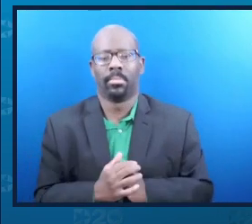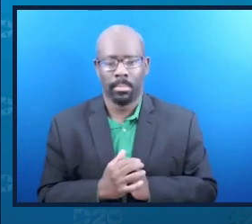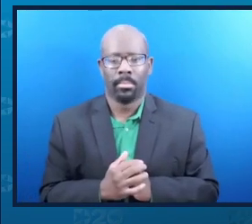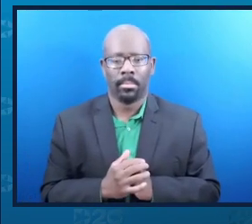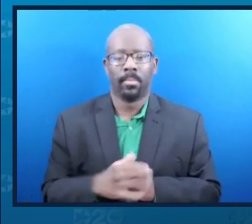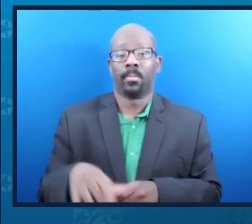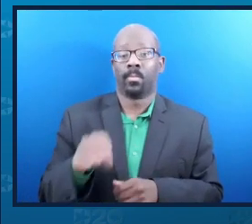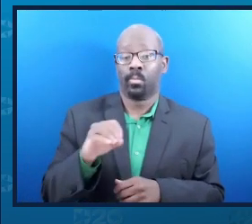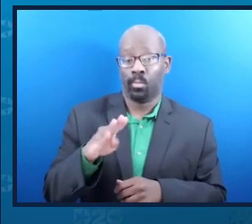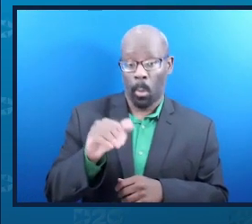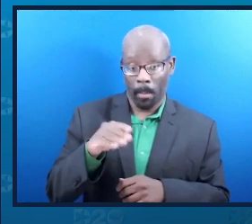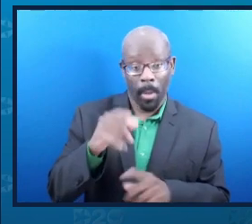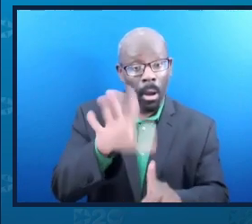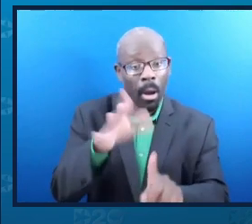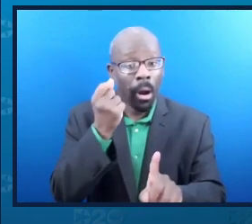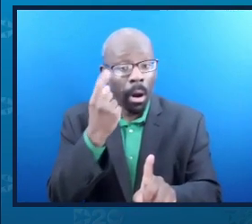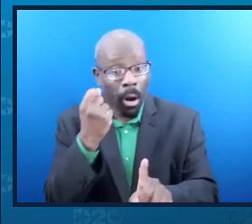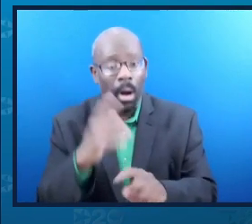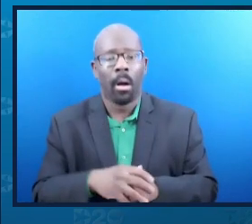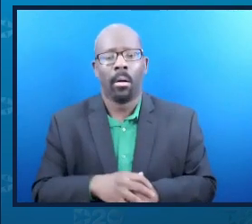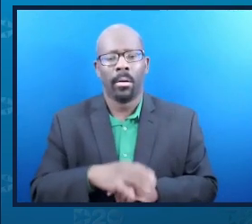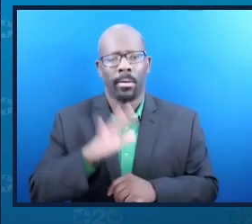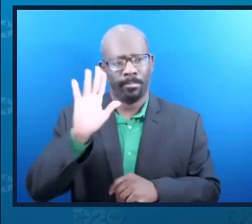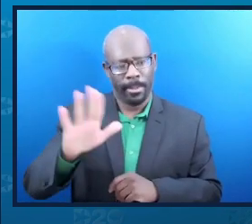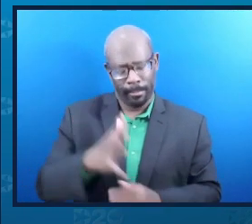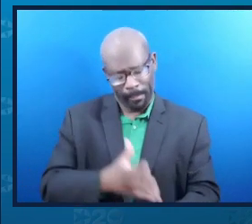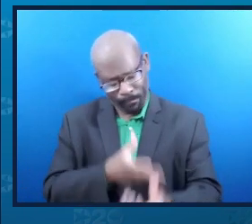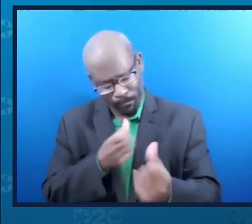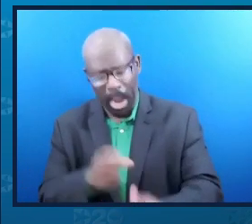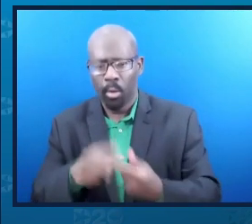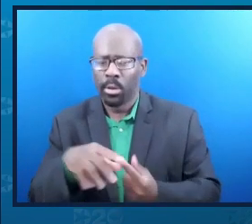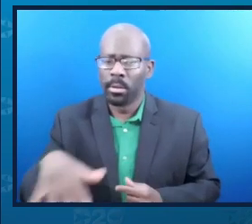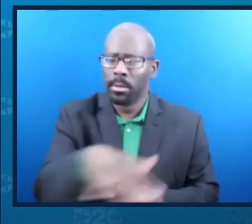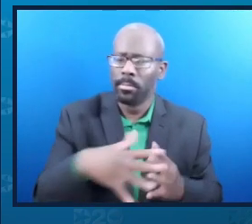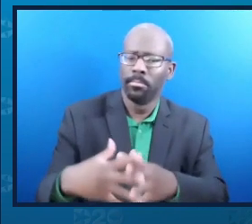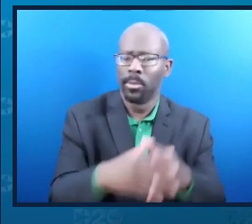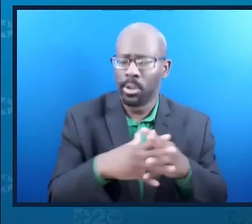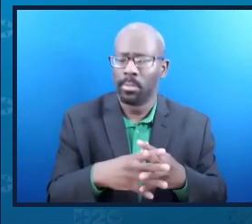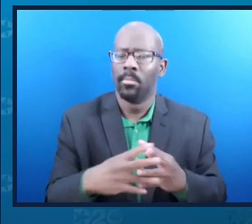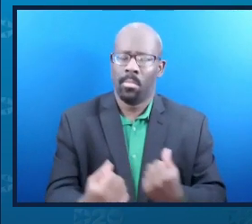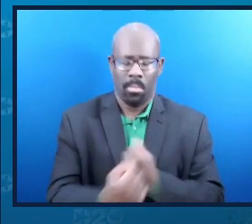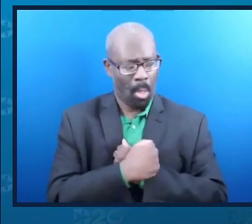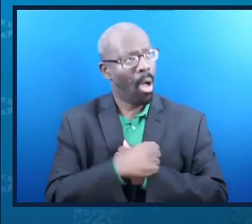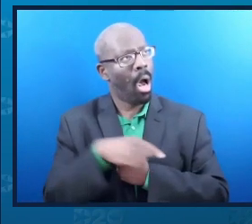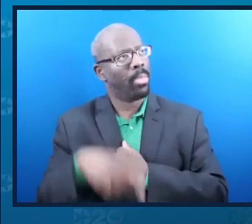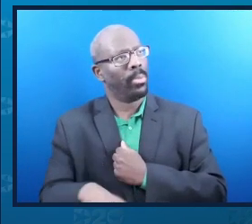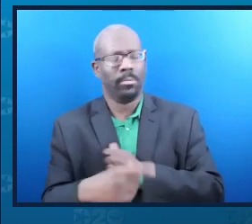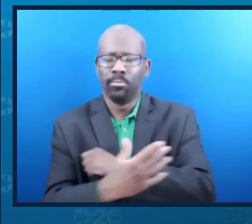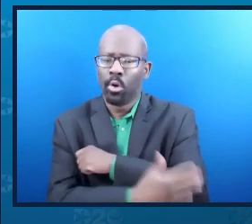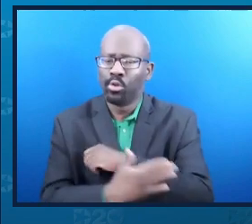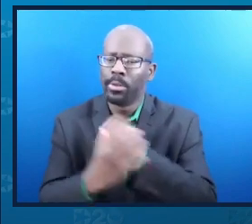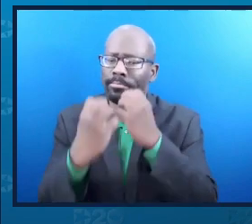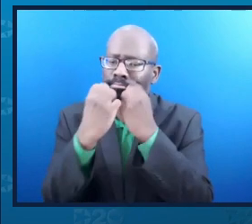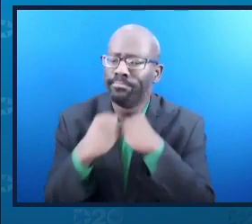FELLOW AMERICANS, ANOTHER LOVE OF COUNTRY, AND FOR YOUR LIFETIME OF SERVICE THAT WILL